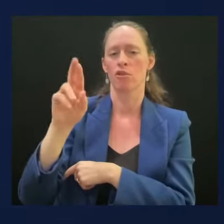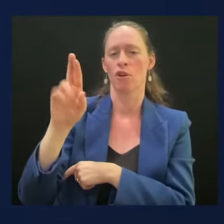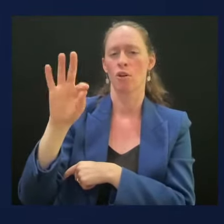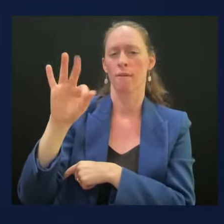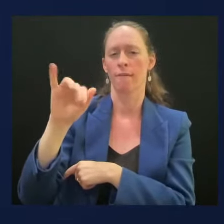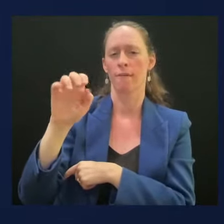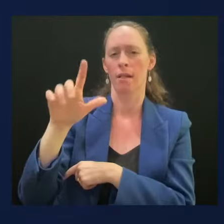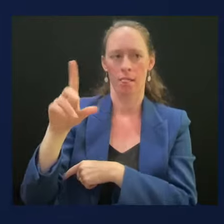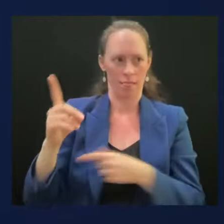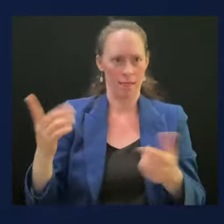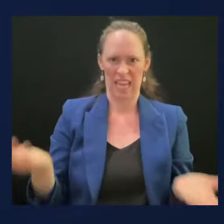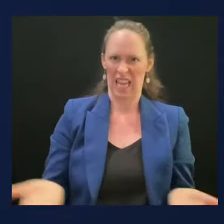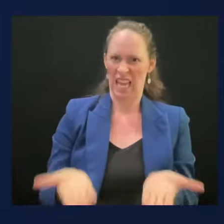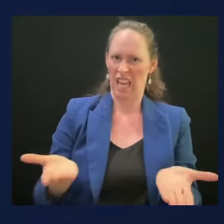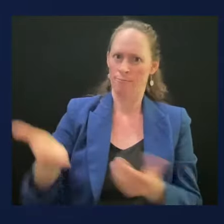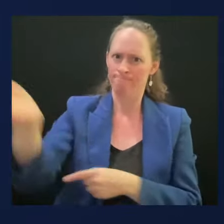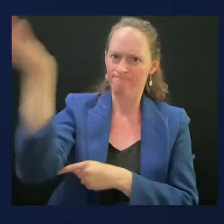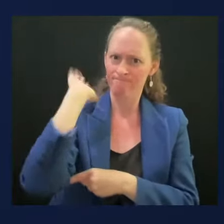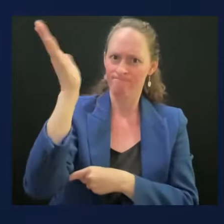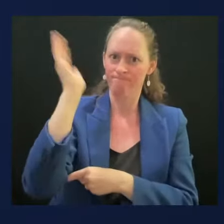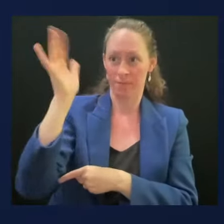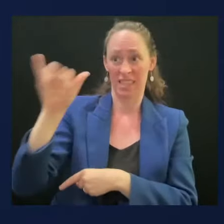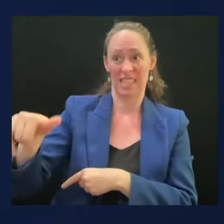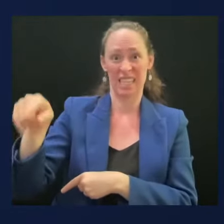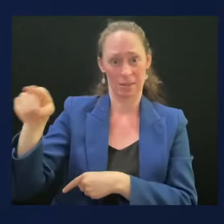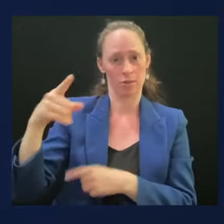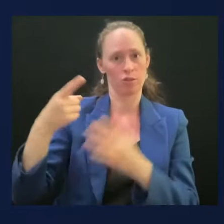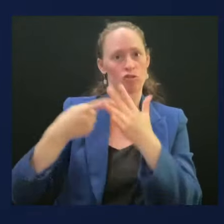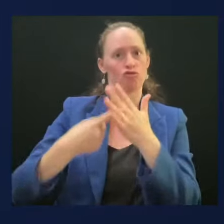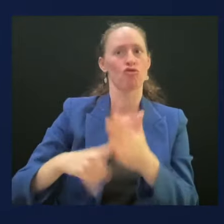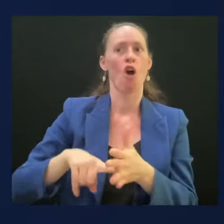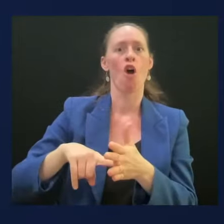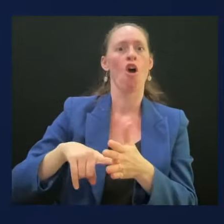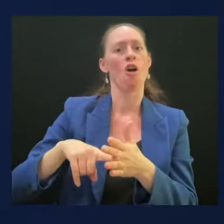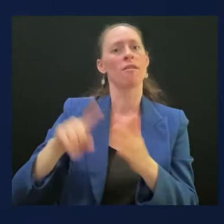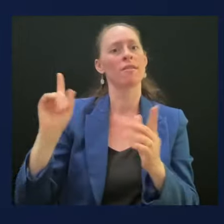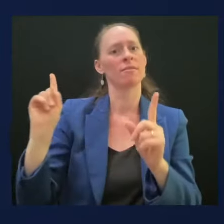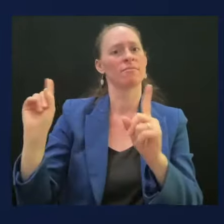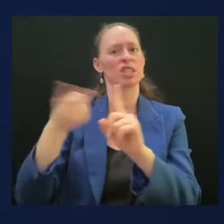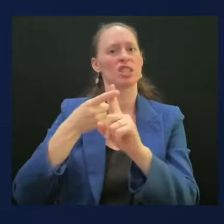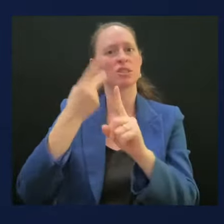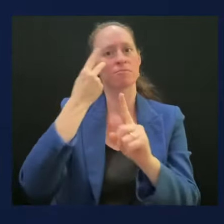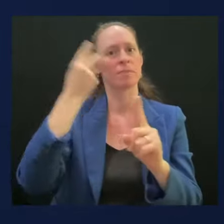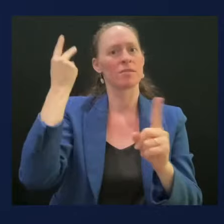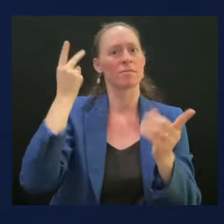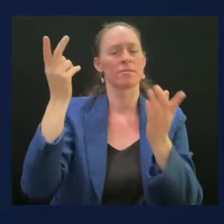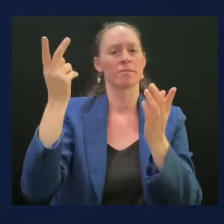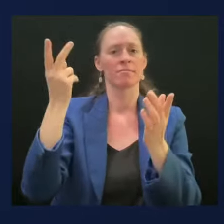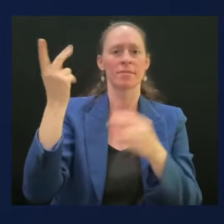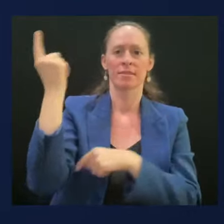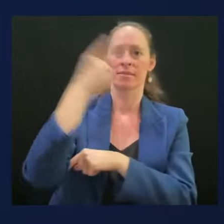Standing amid rows and rows of marble stones, many of his own fallen soldiers among them,